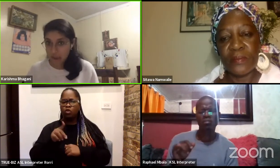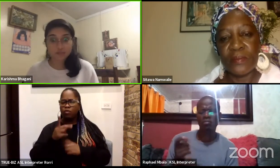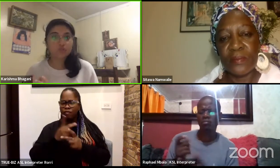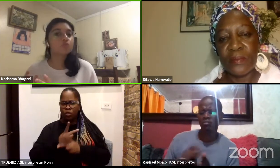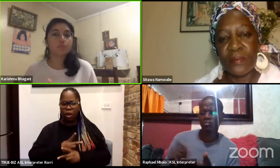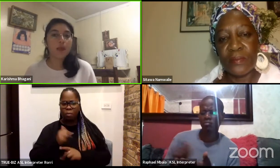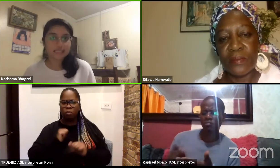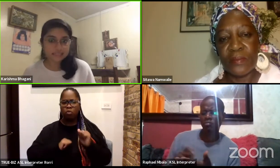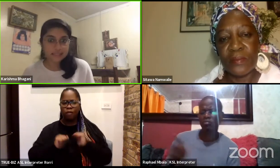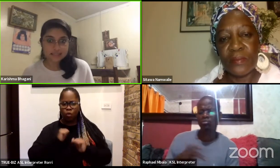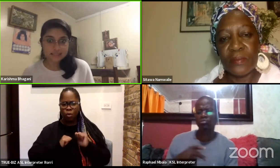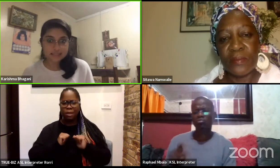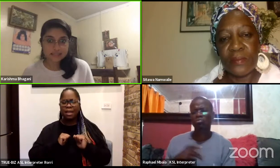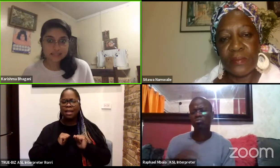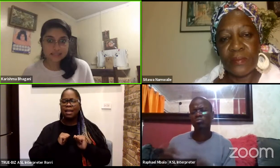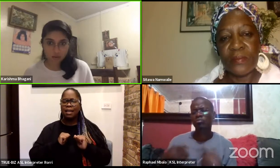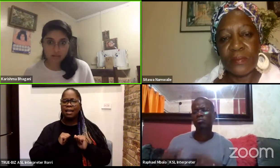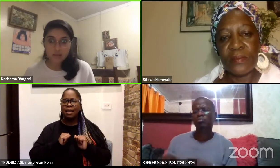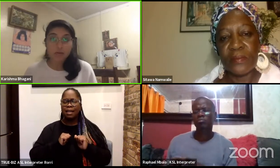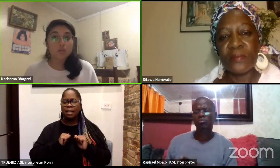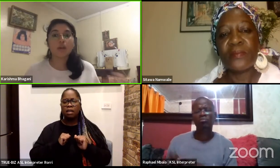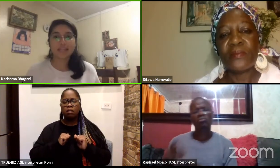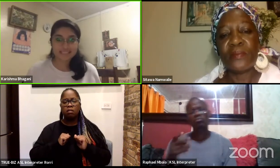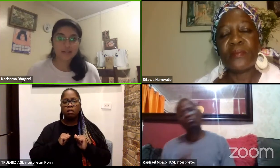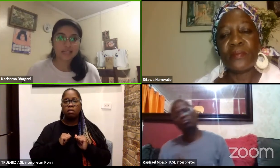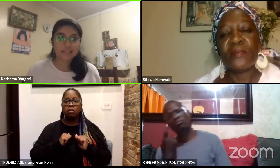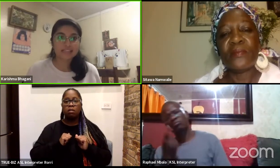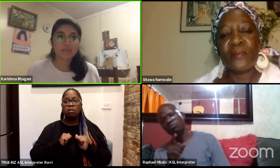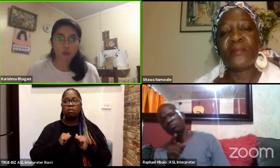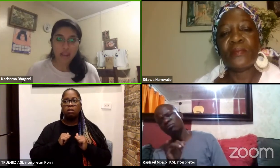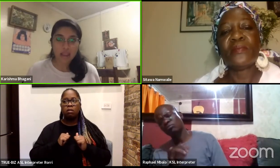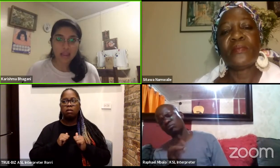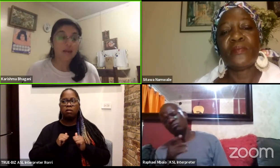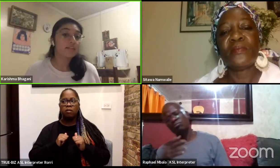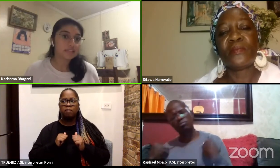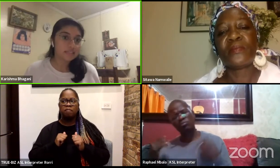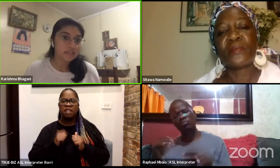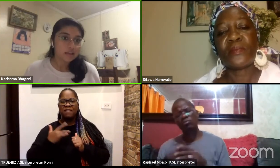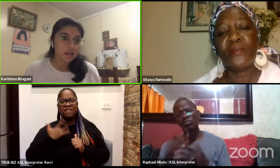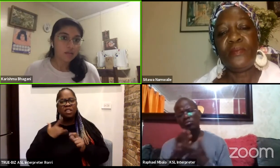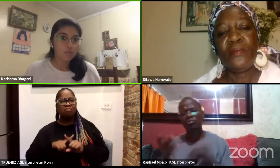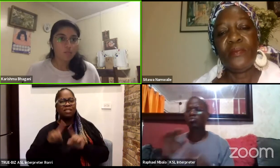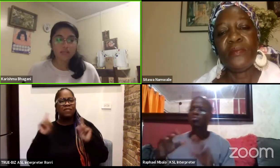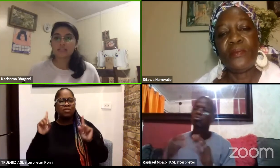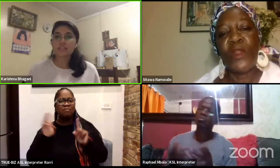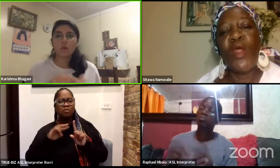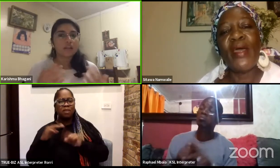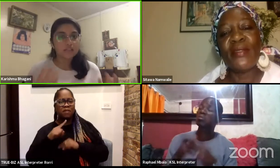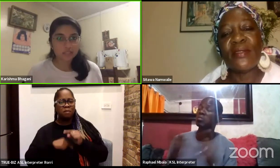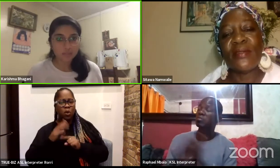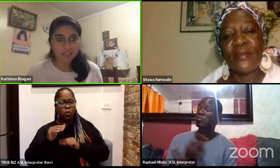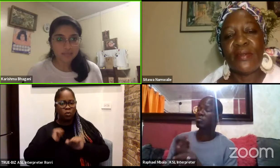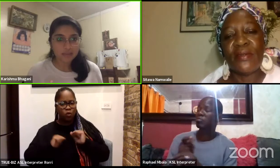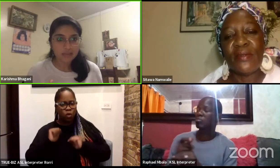as ritual practice in some parts of the world but not necessarily in the same way in others? What has the audience response been?